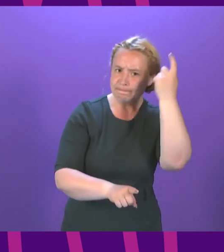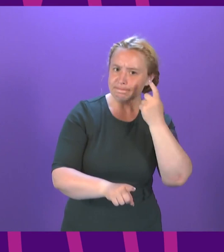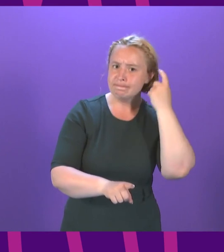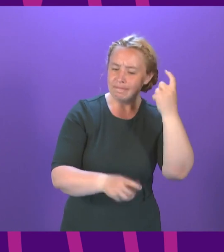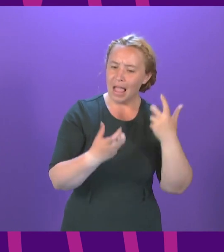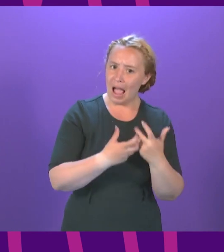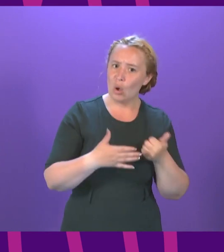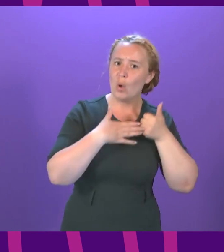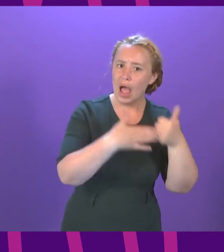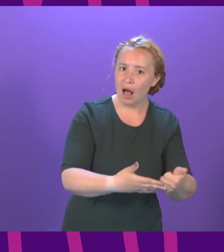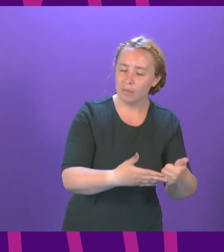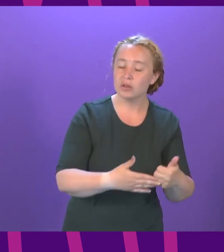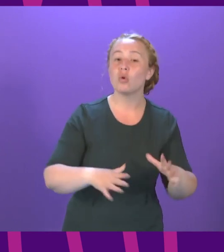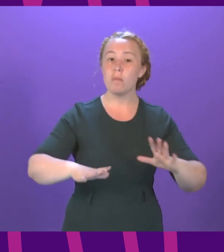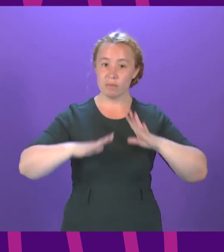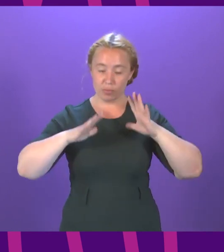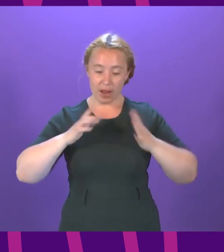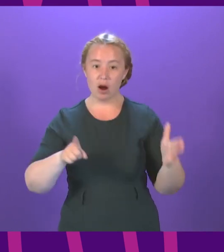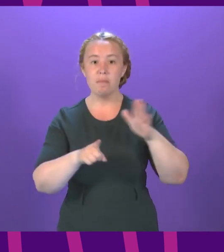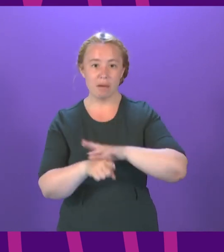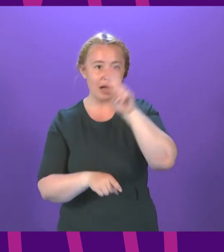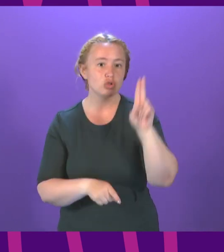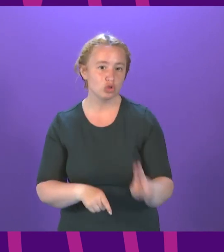to prepare for the start of the school academic term—similarly,